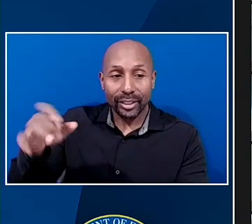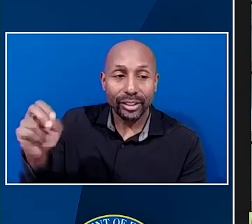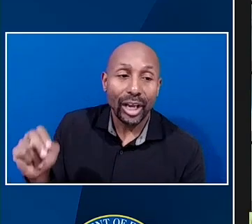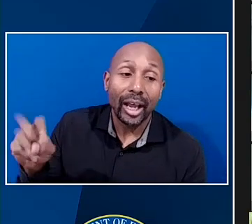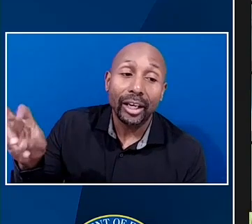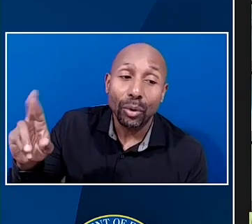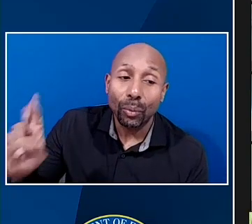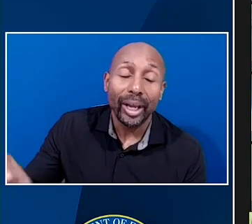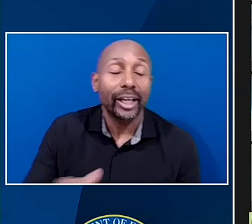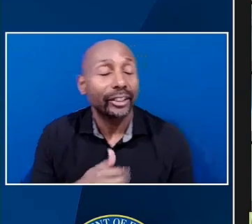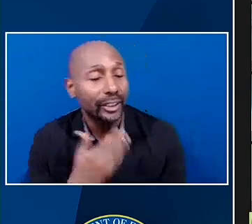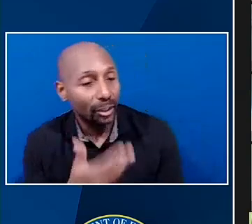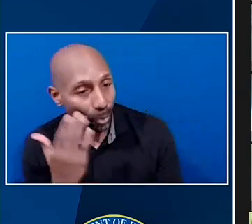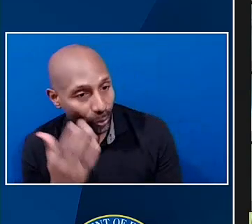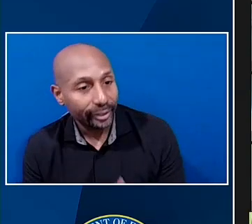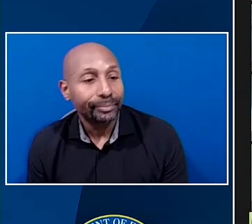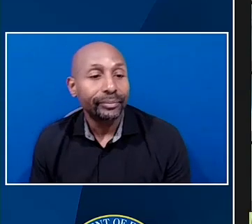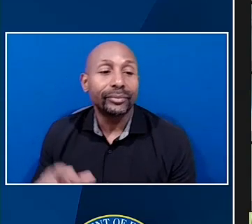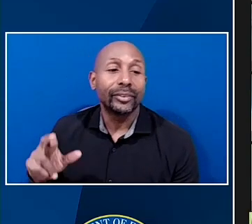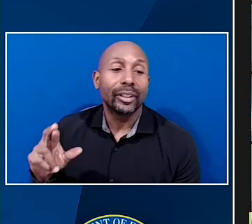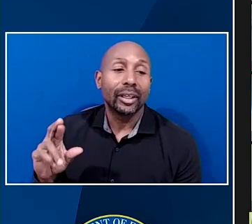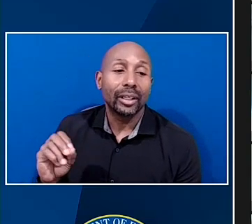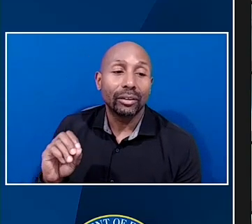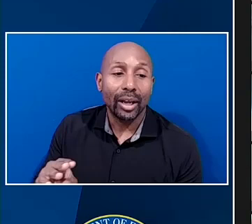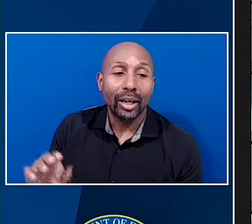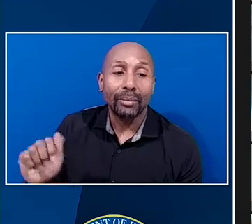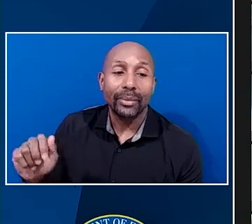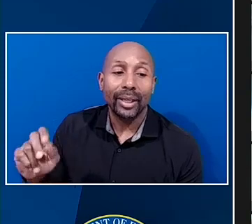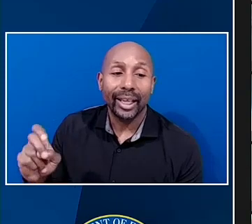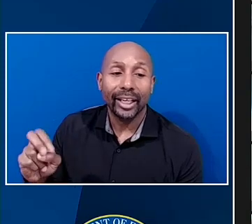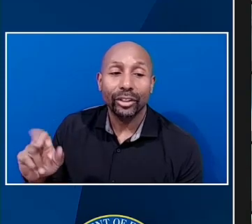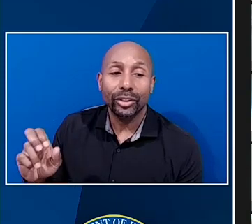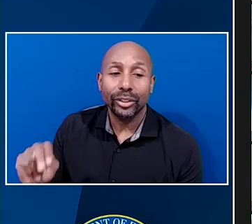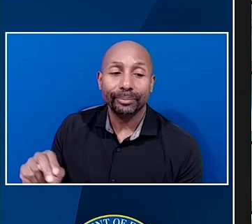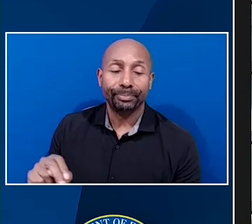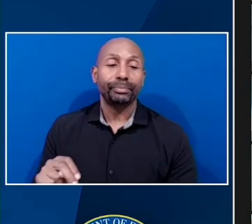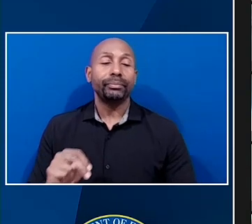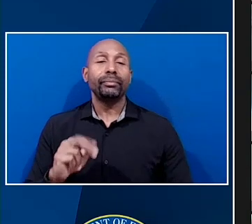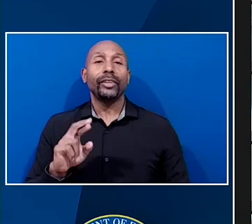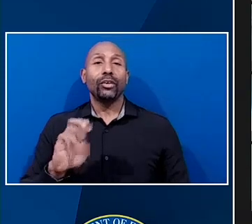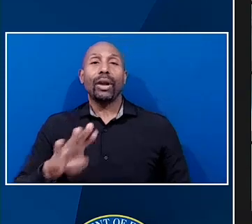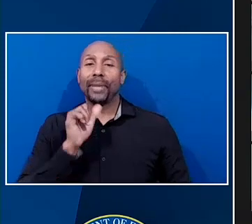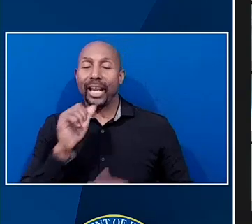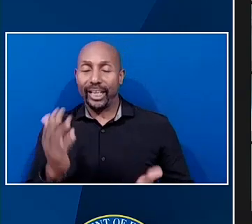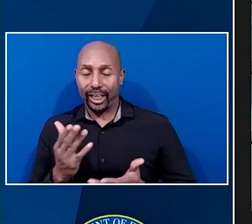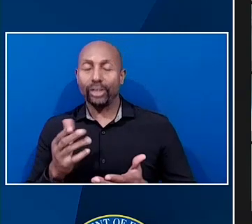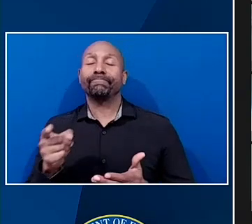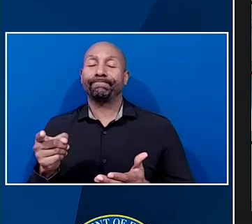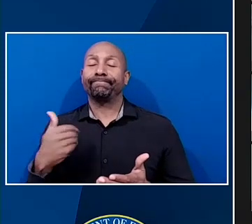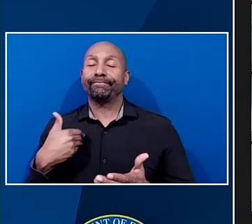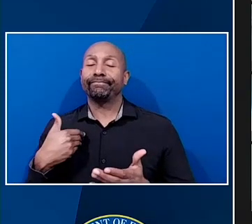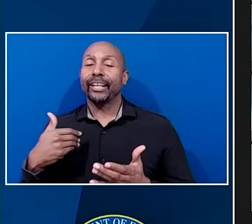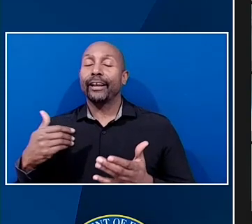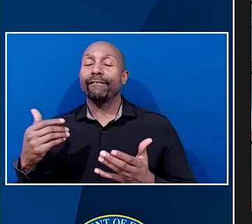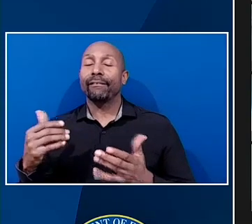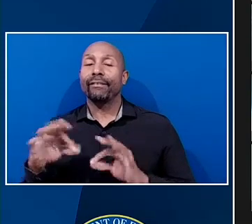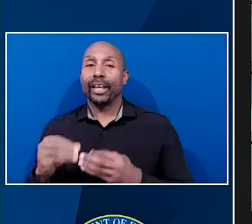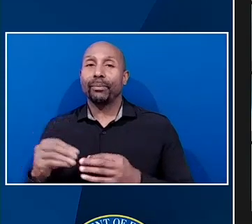Rob's not here today. He had a family issue. Okay, thank you. For students or borrowers, including